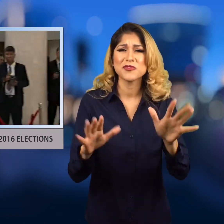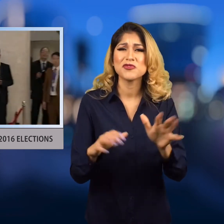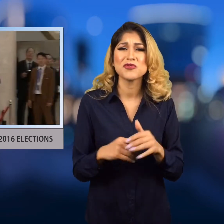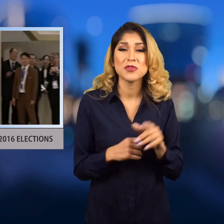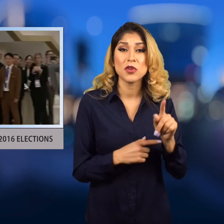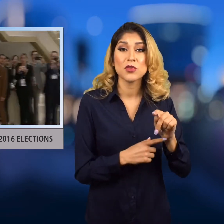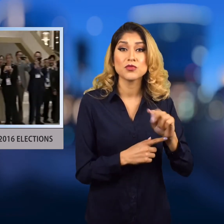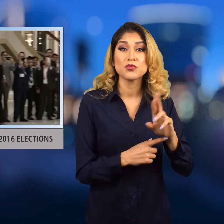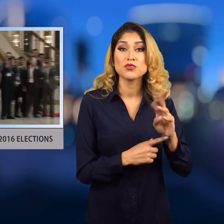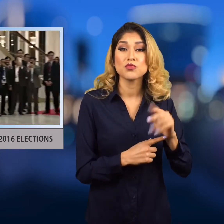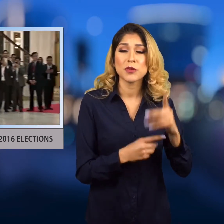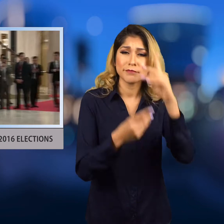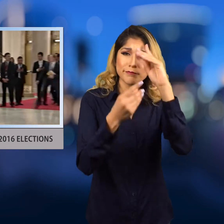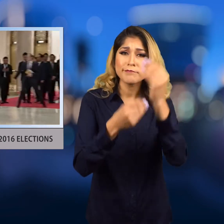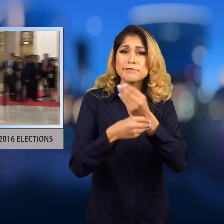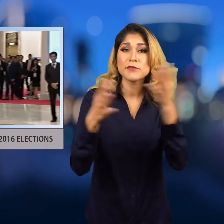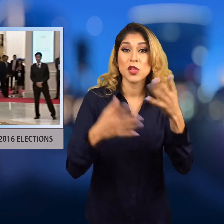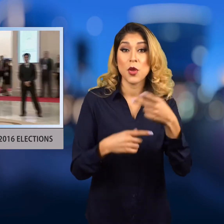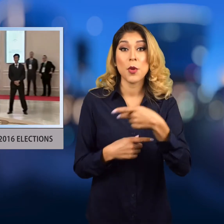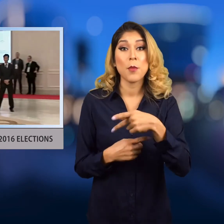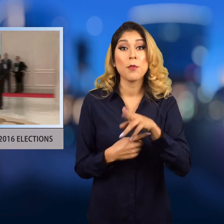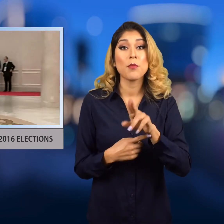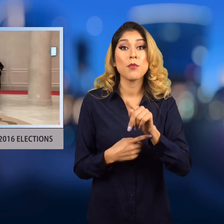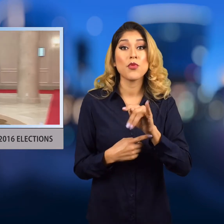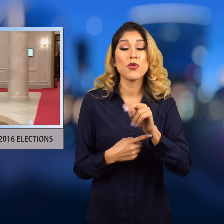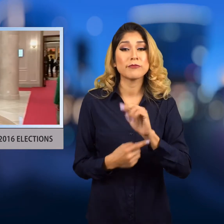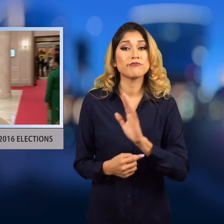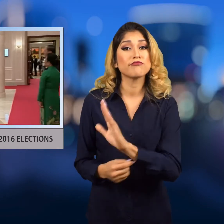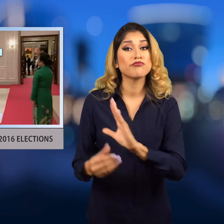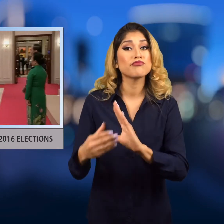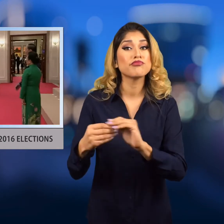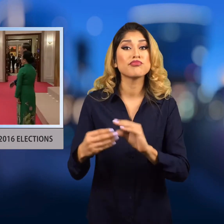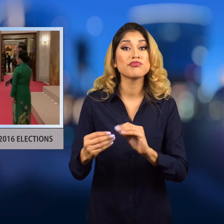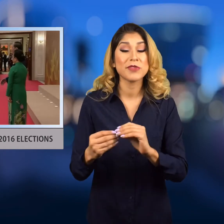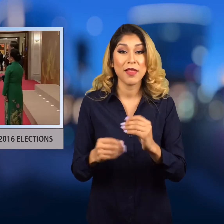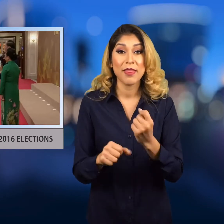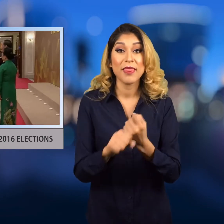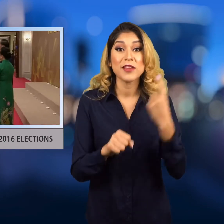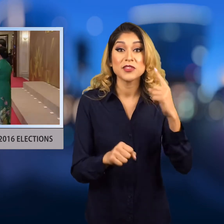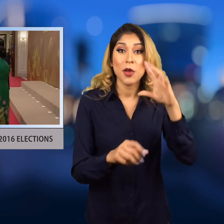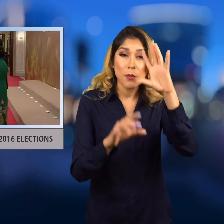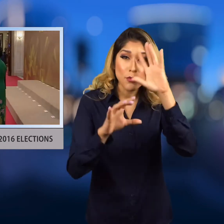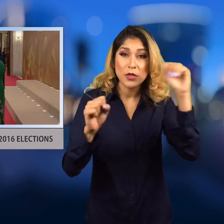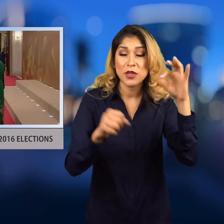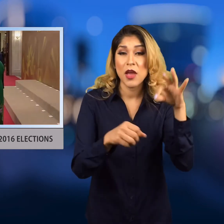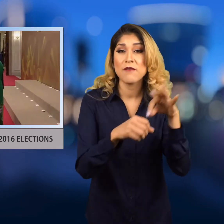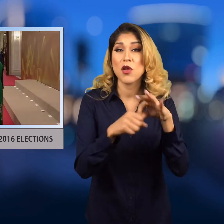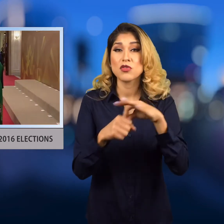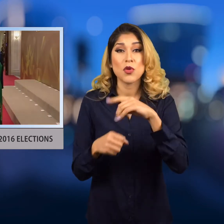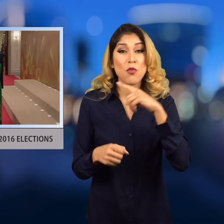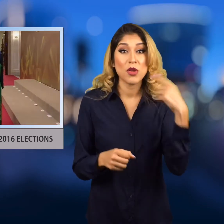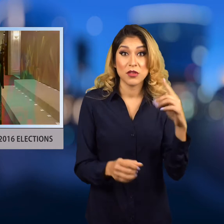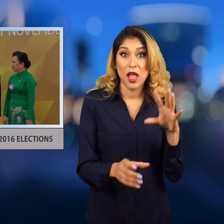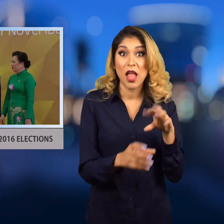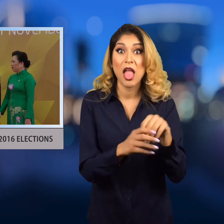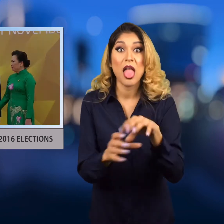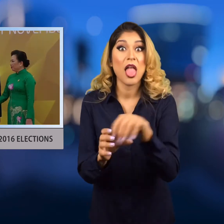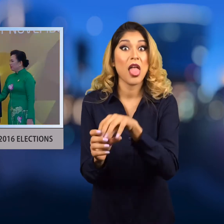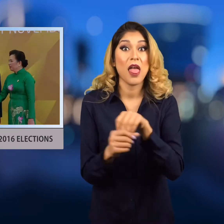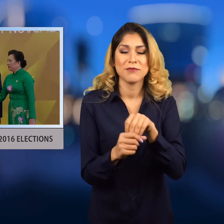According to Trump, Putin said that he absolutely did not interfere in last year's presidential race.